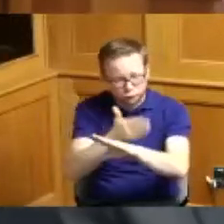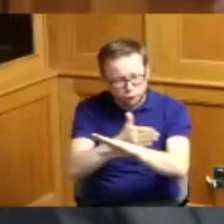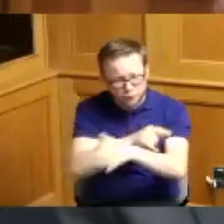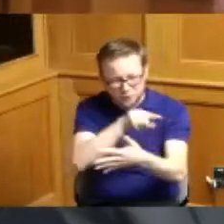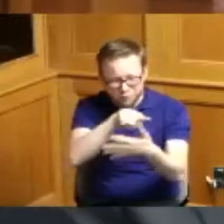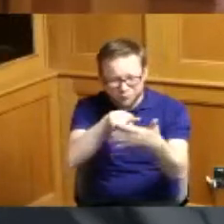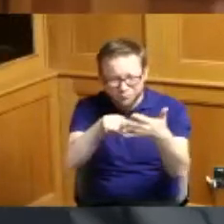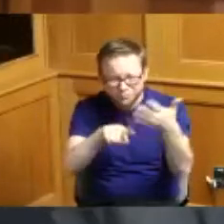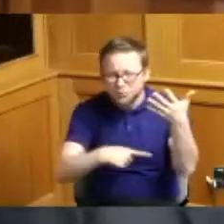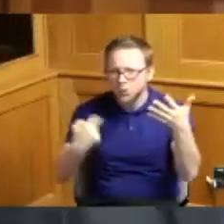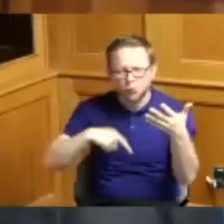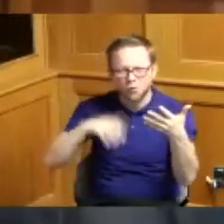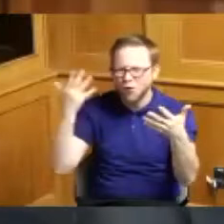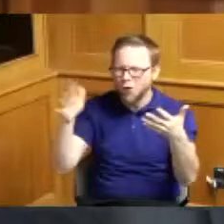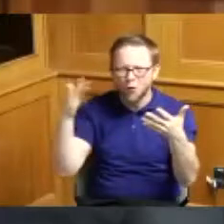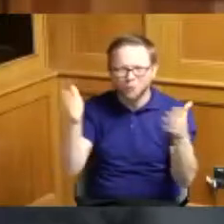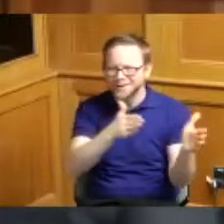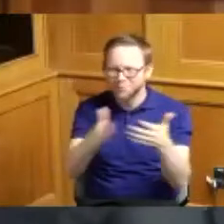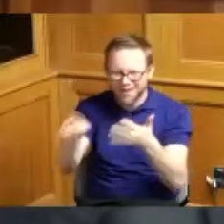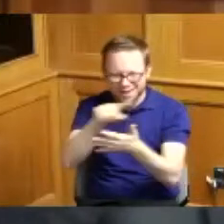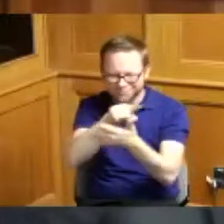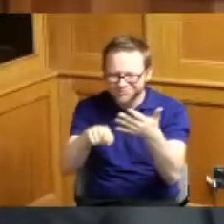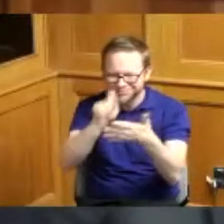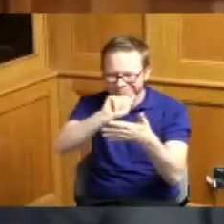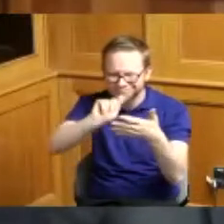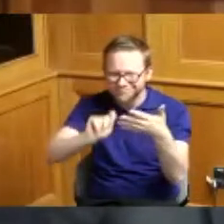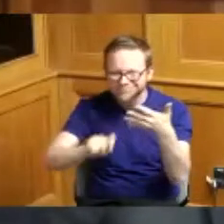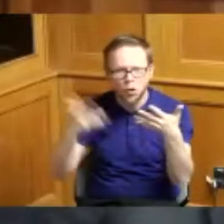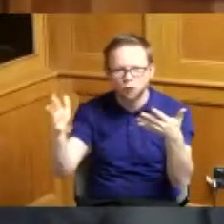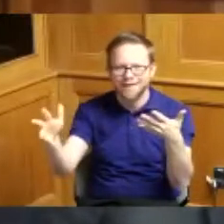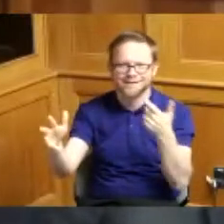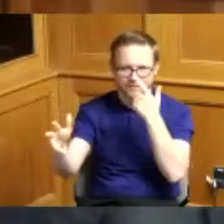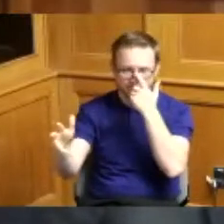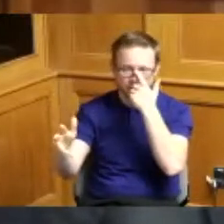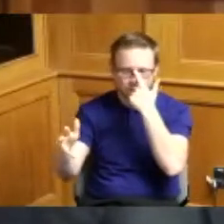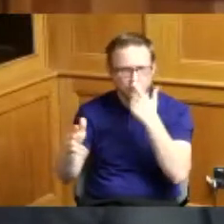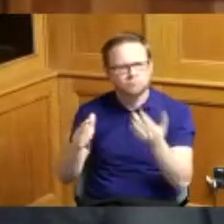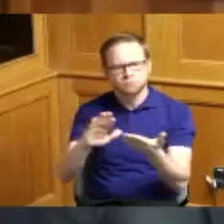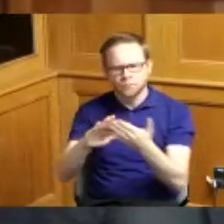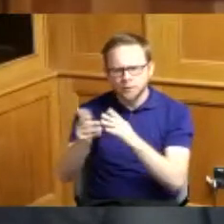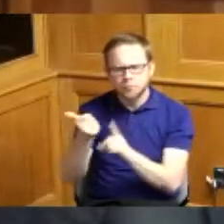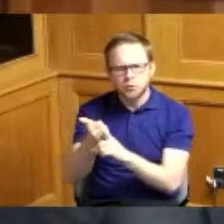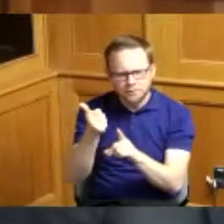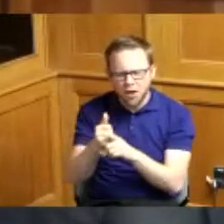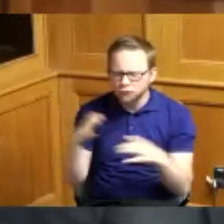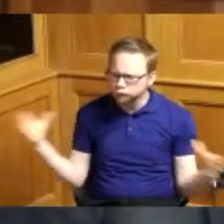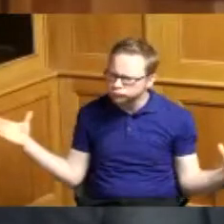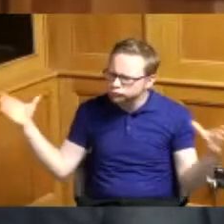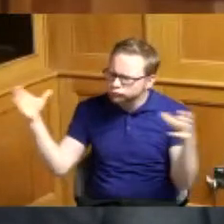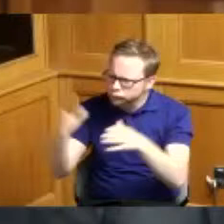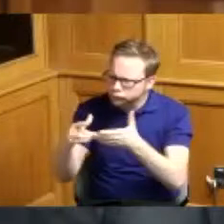comfort in that um you know we do big things as a community when we come together when we do things